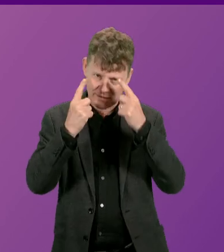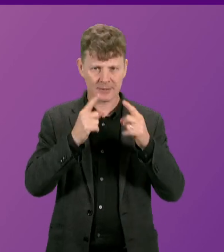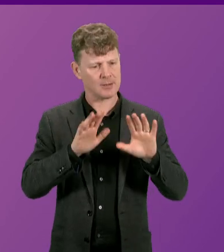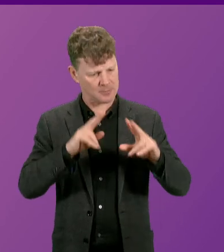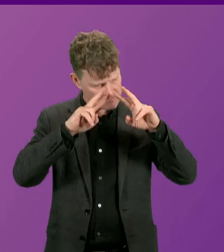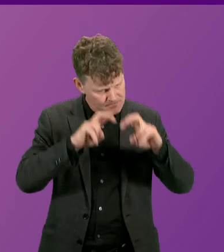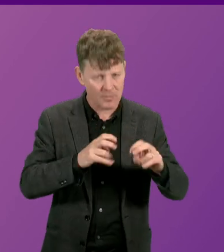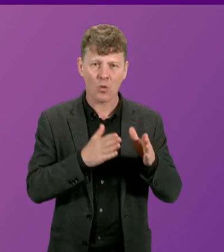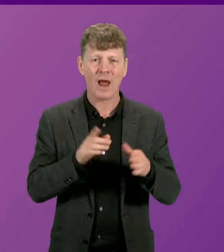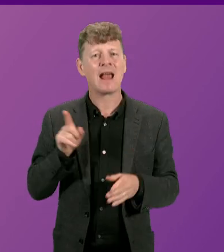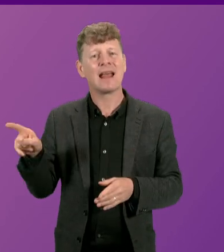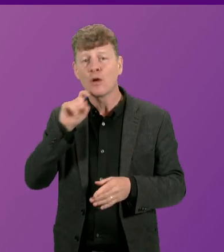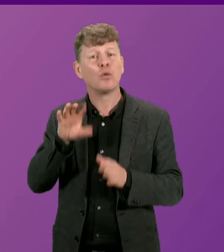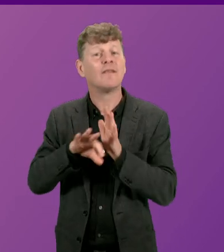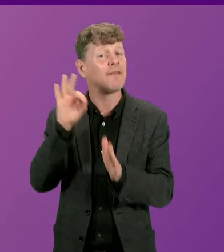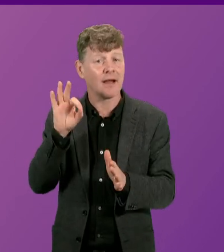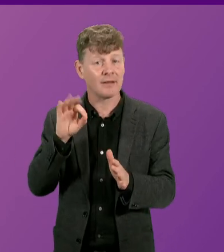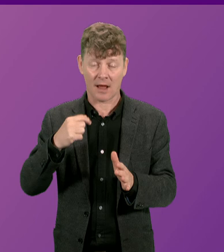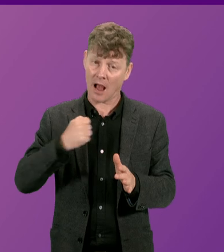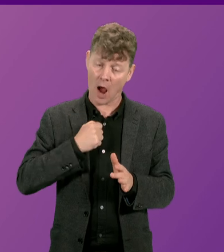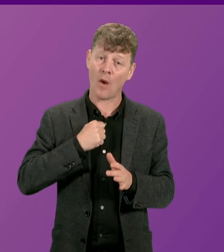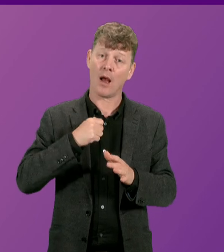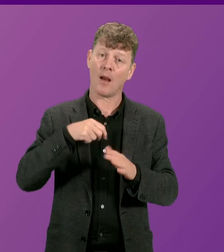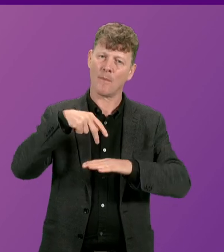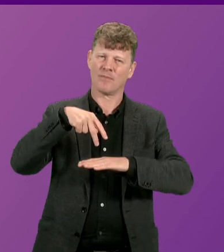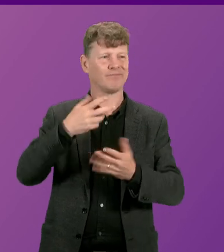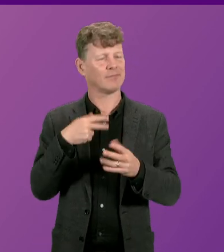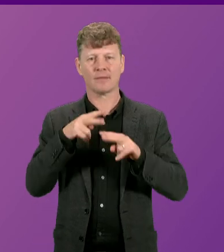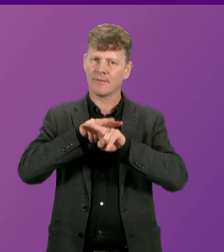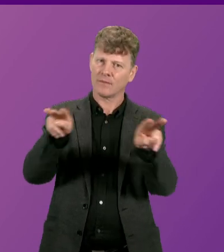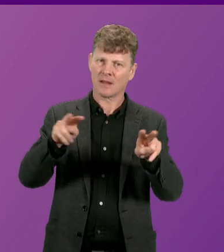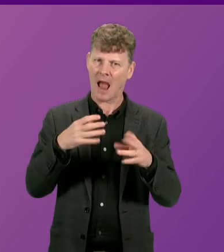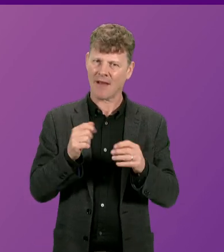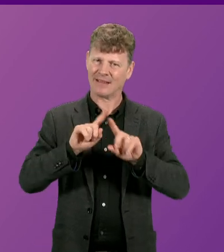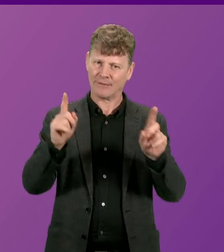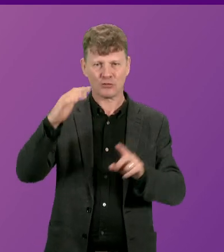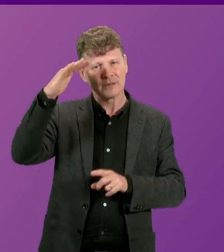that the Government’s position is anchored around a number of principles. First, we have to assess